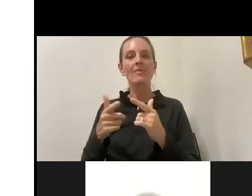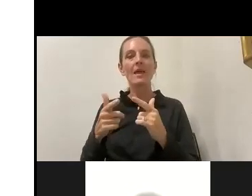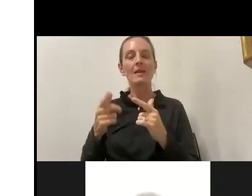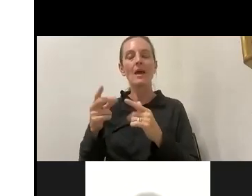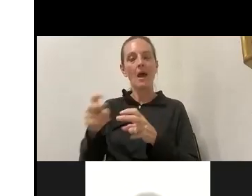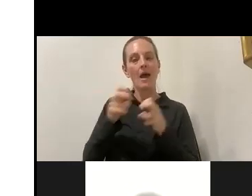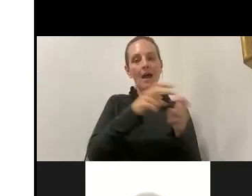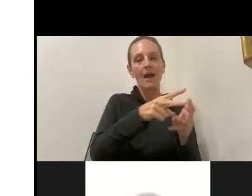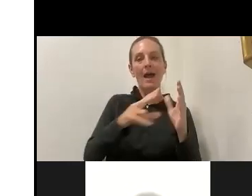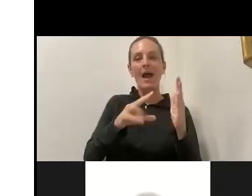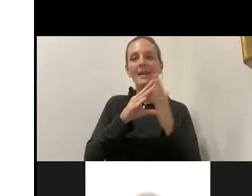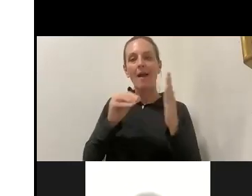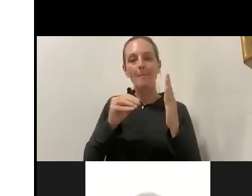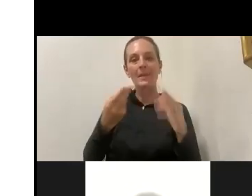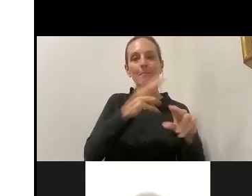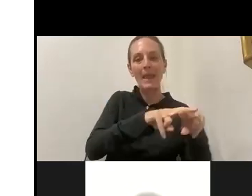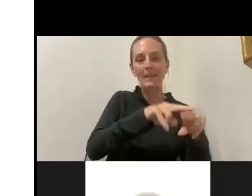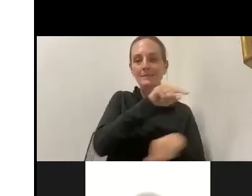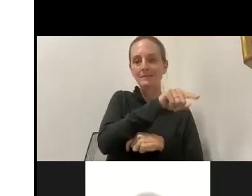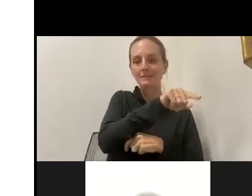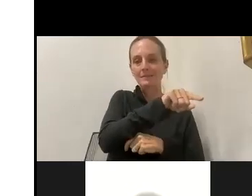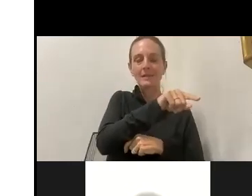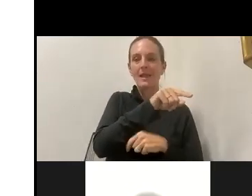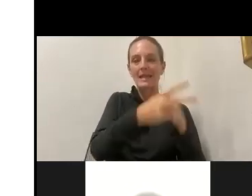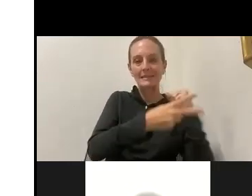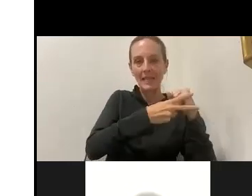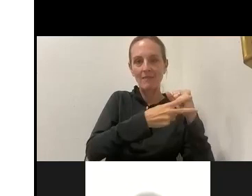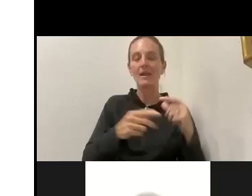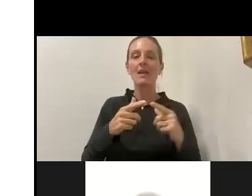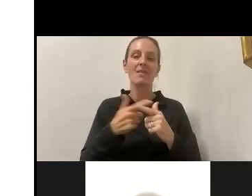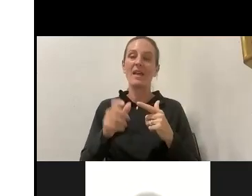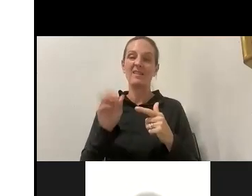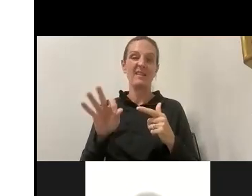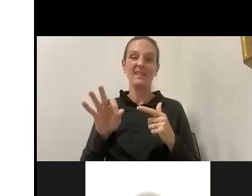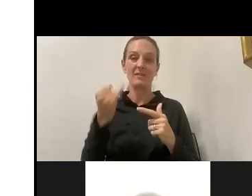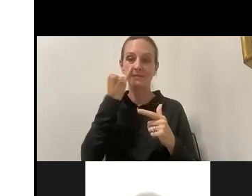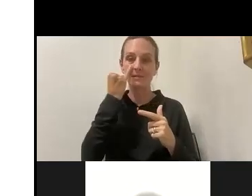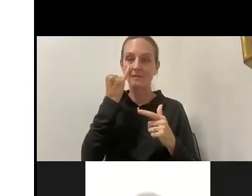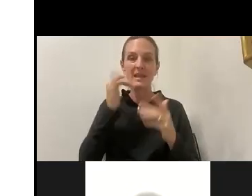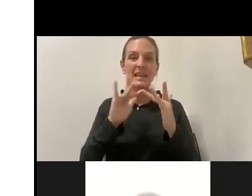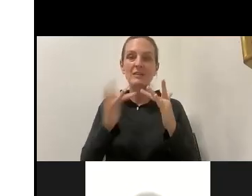yourself a ton of headache when that proposal, or when the Internet cuts out or your proposal gets